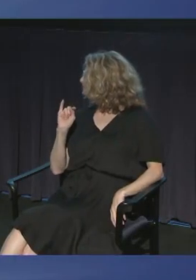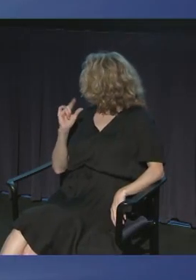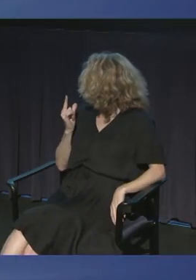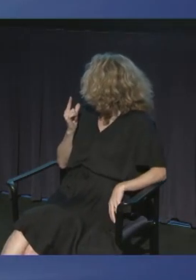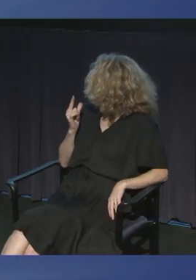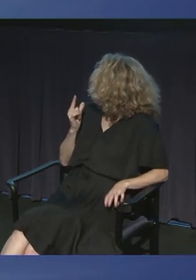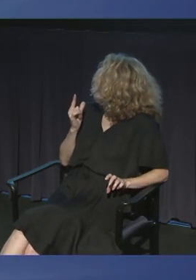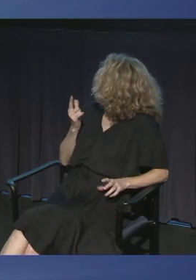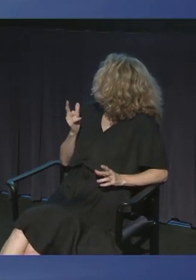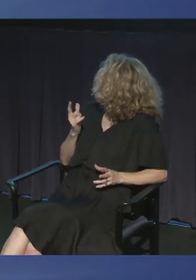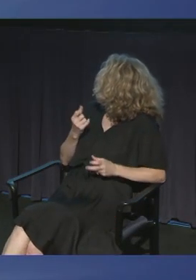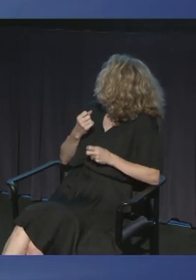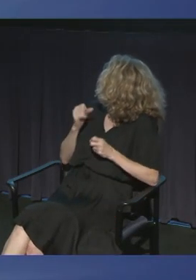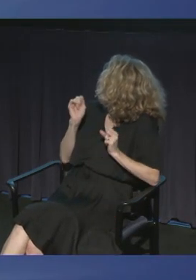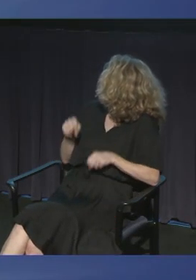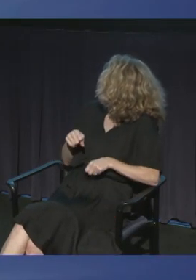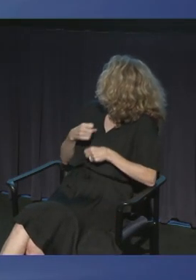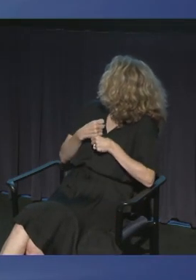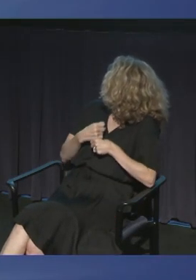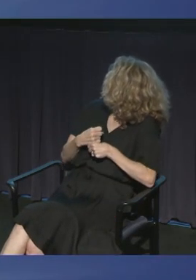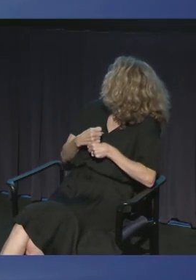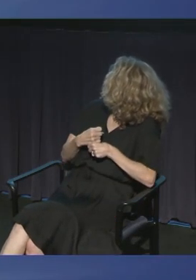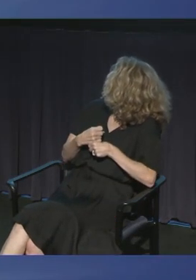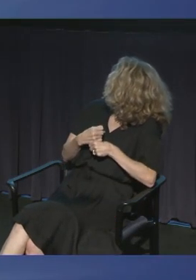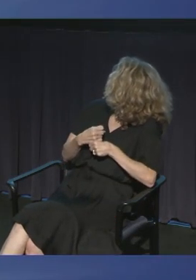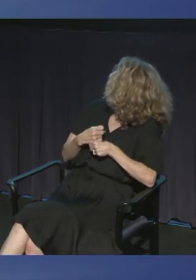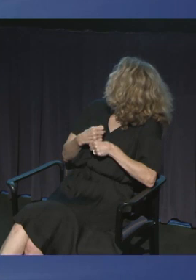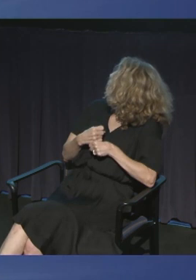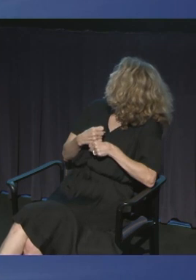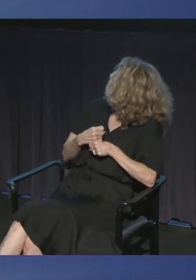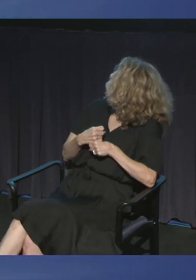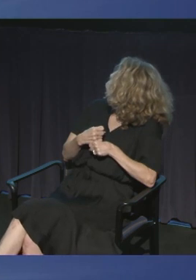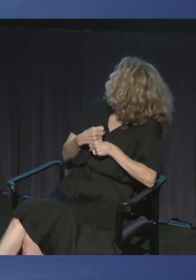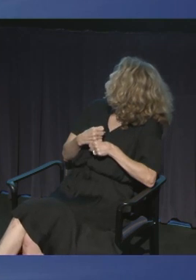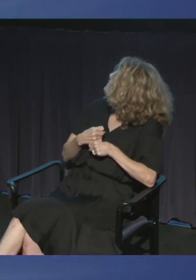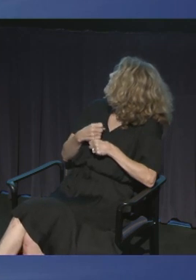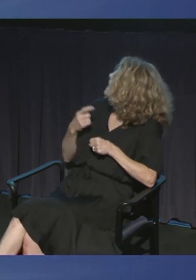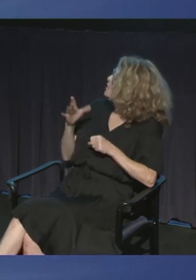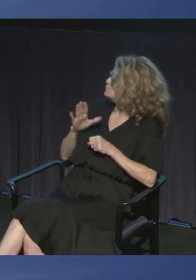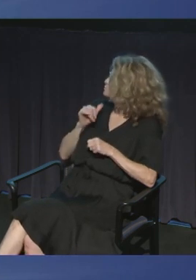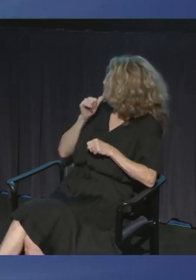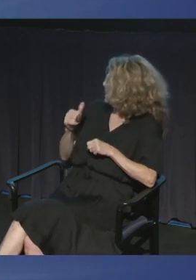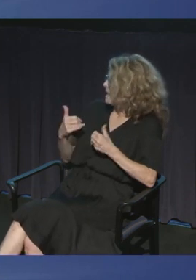WANTED TO KNOW IF THIS UNI STING CAN BE USEFUL IN DIFFERENT TUMOR SYSTEMS THAT DO